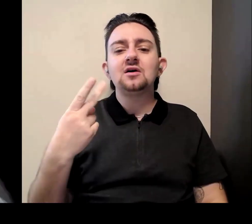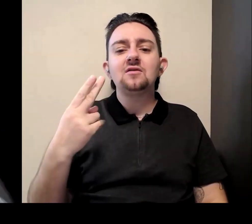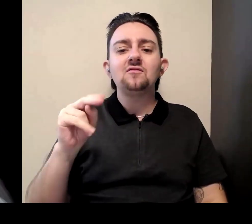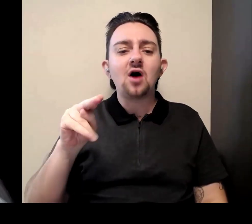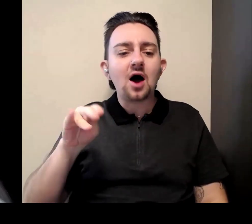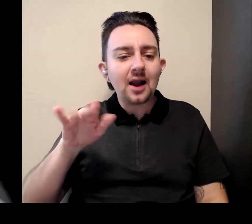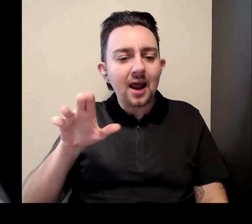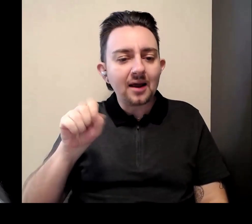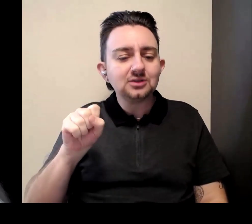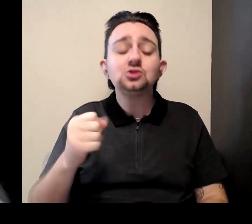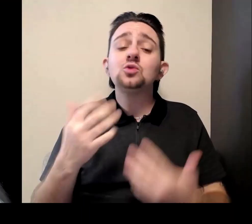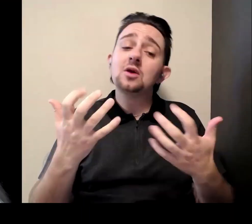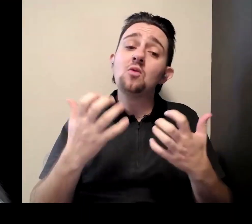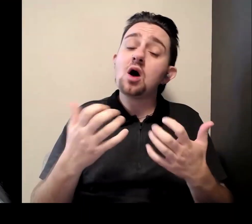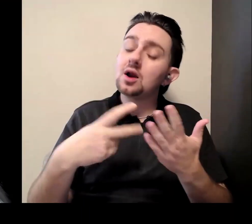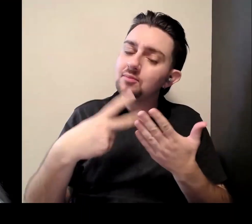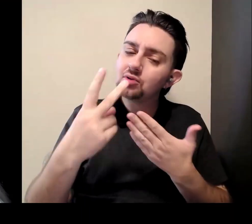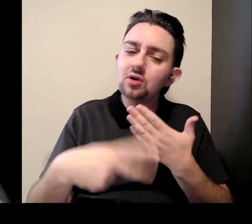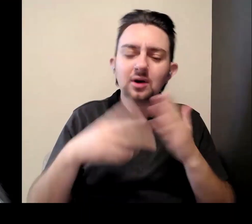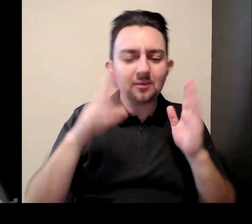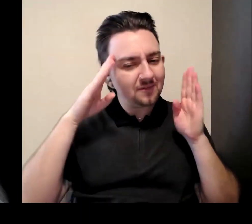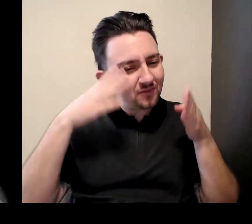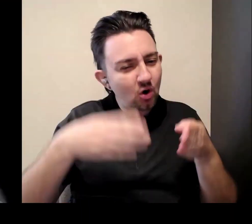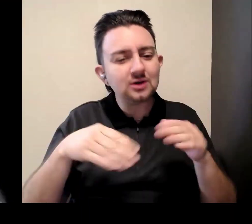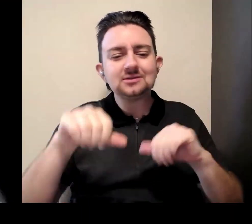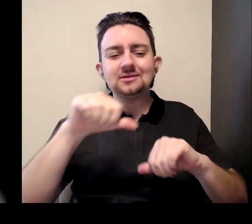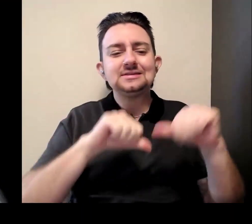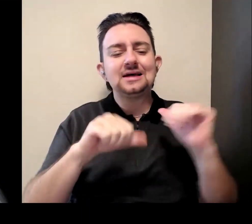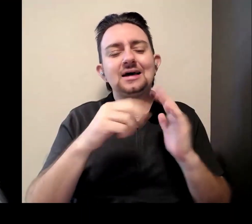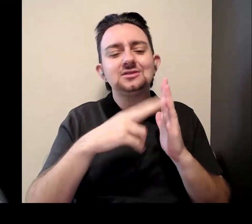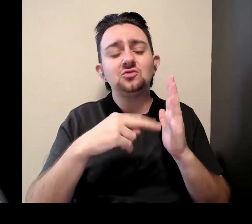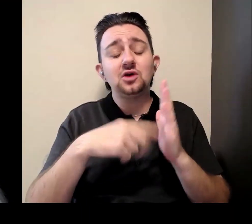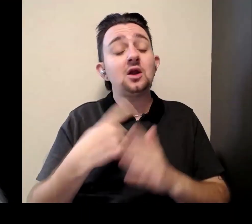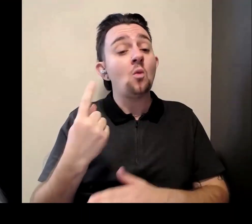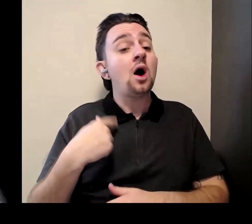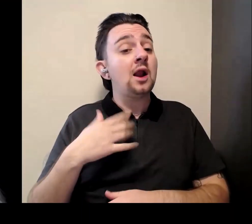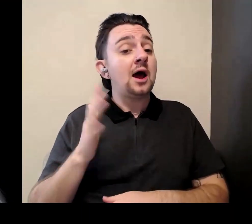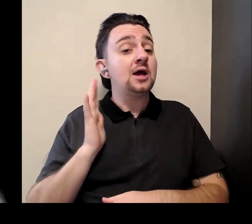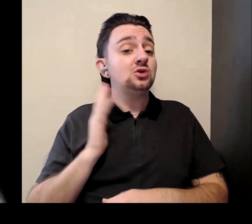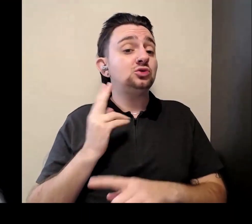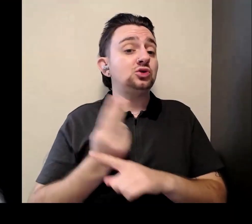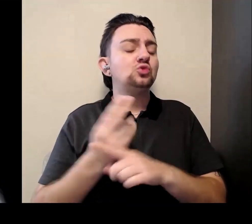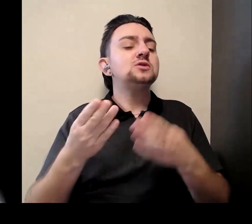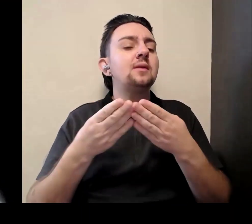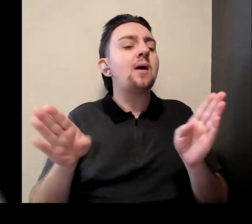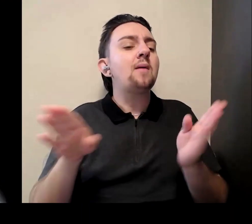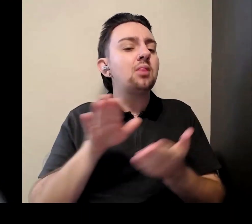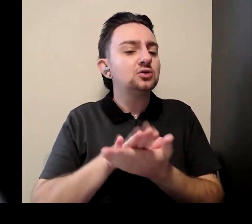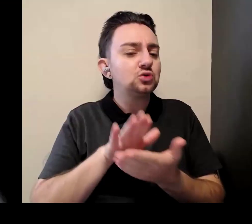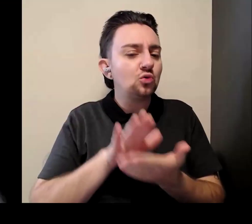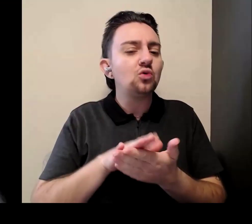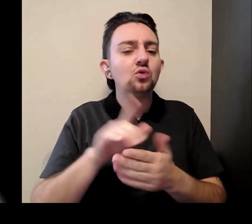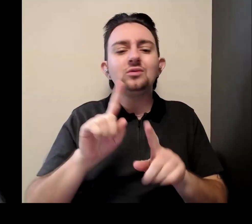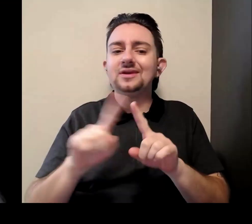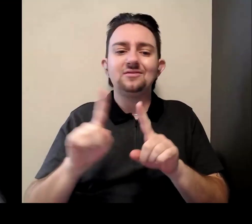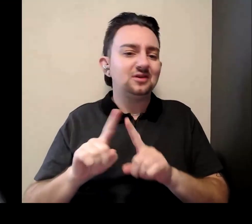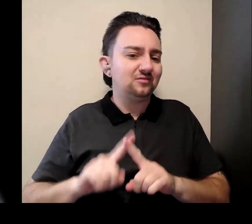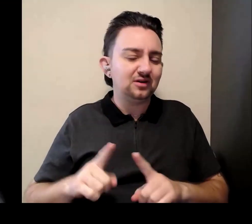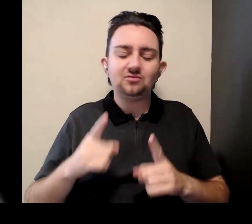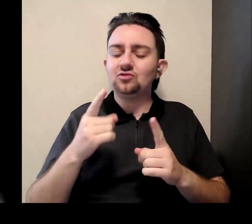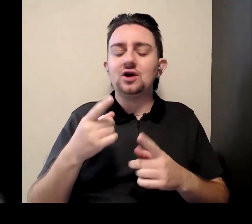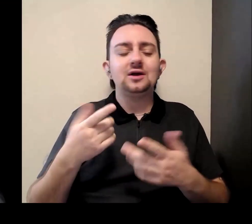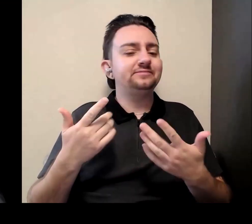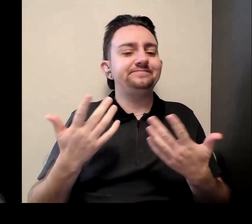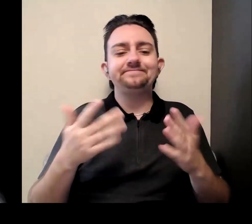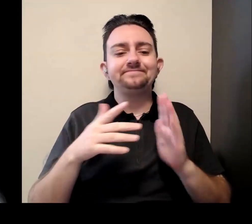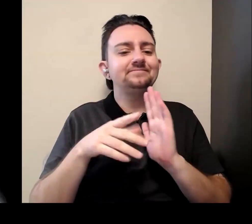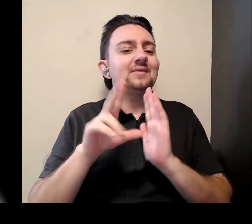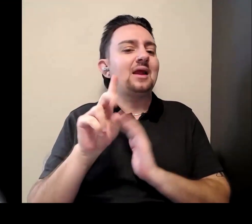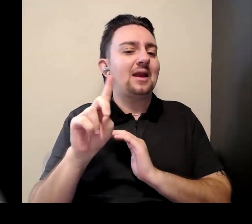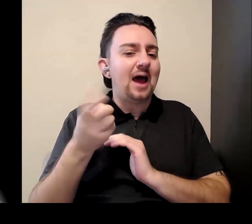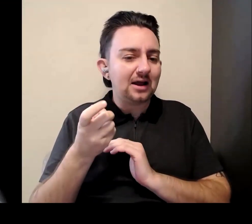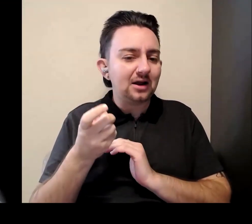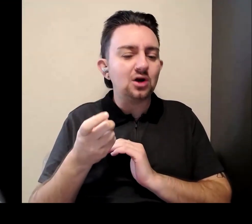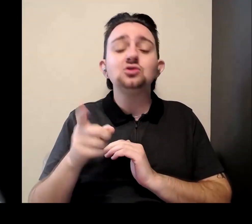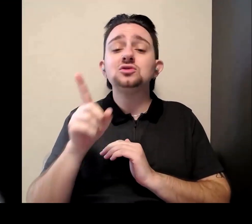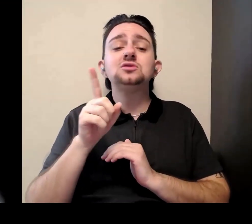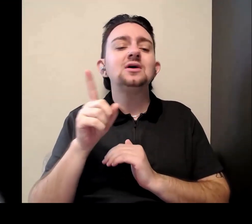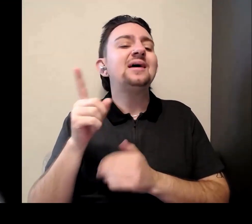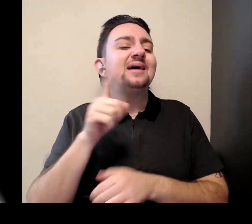One that I used back in the public school system with a variety of handicapping conditions and that I've kind of brought over to the Texas School for the Blind for the classroom teachers is for Really Great Reading.